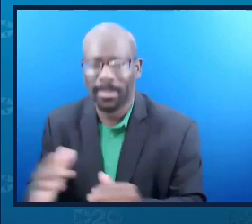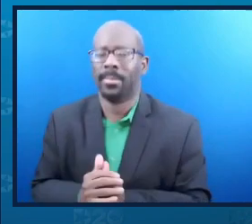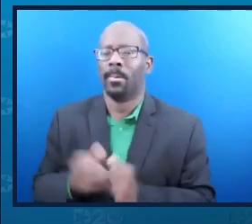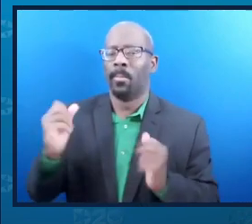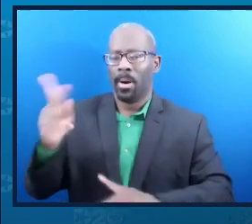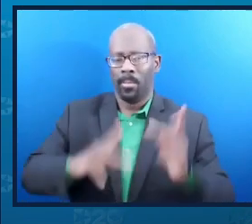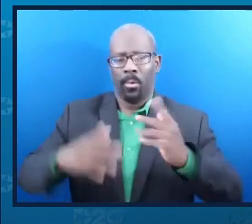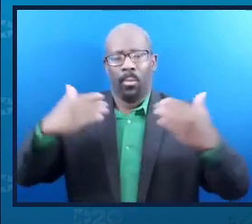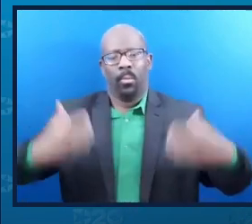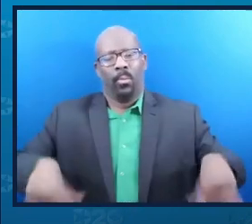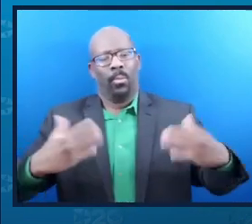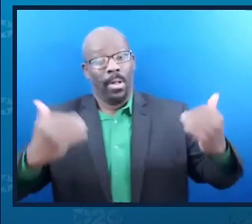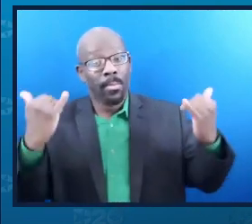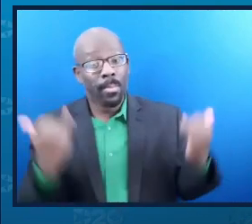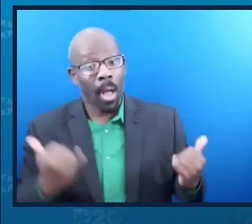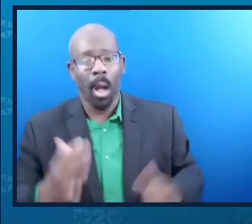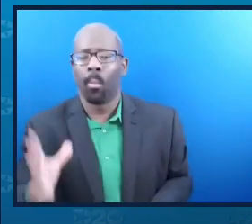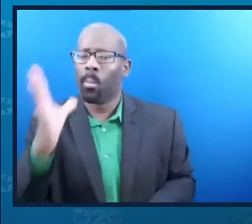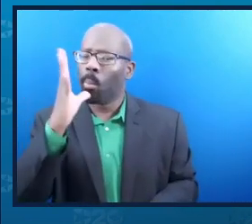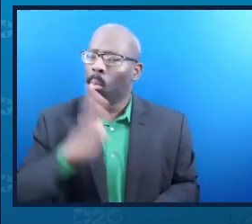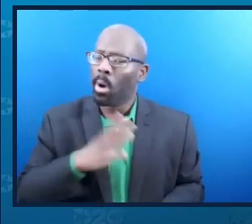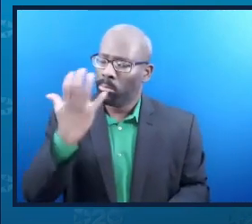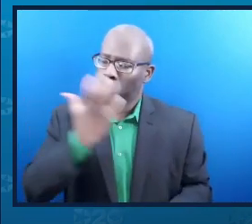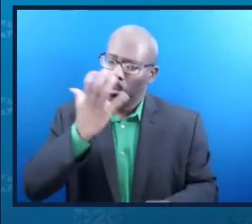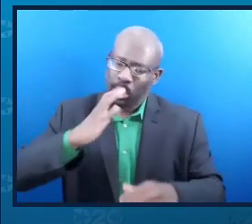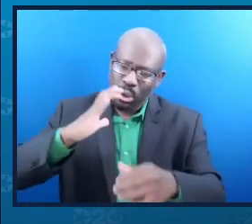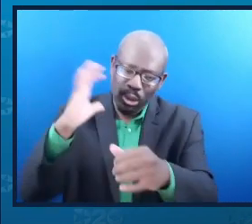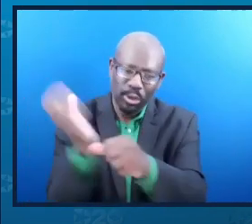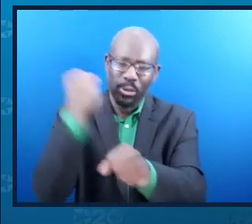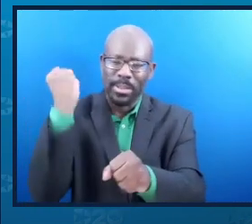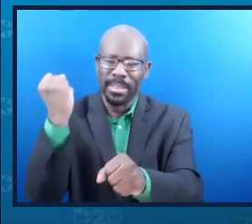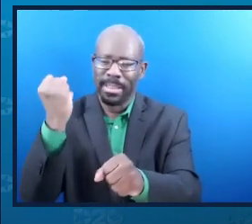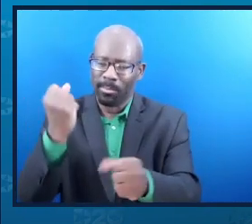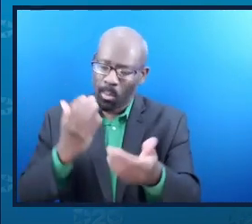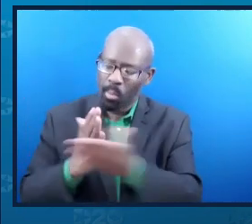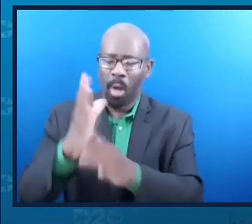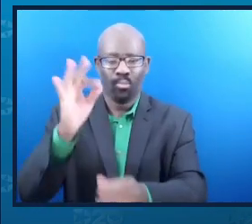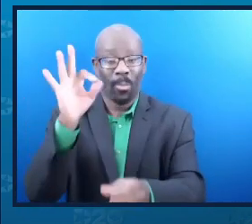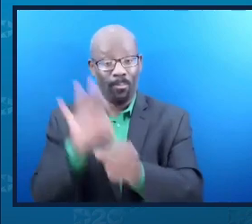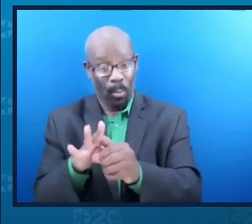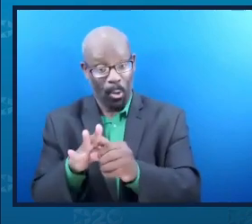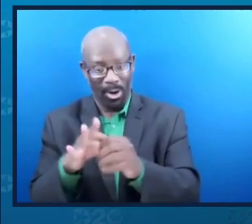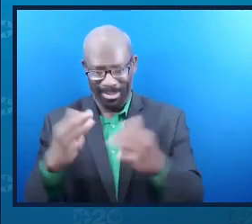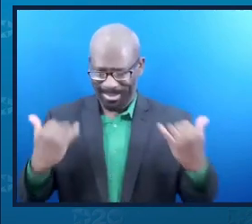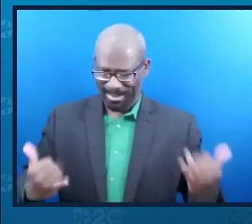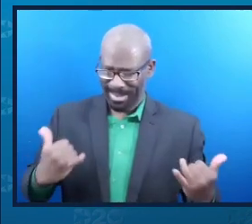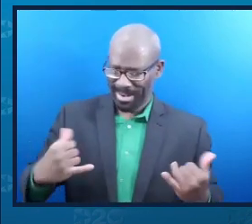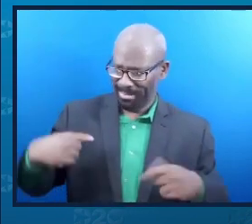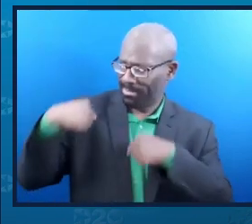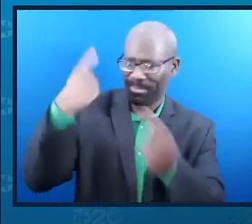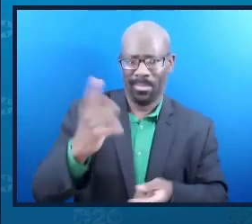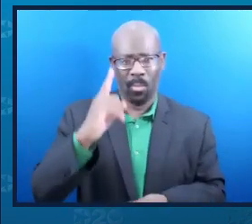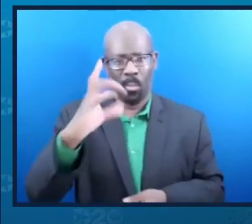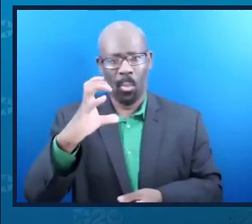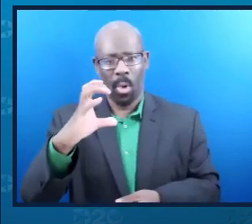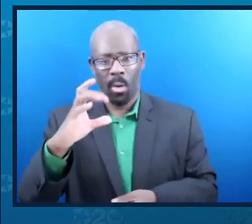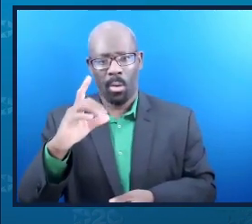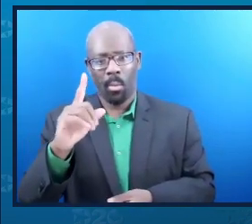CENTENNIAL OF WOMEN FINALLY